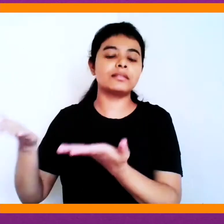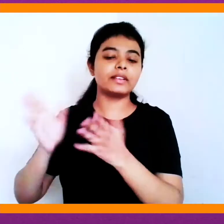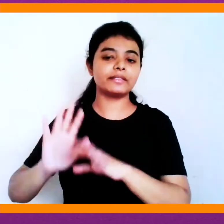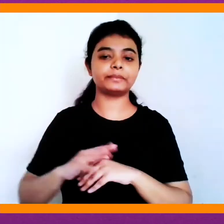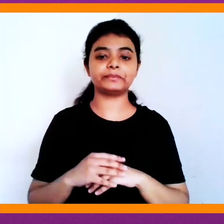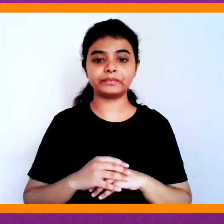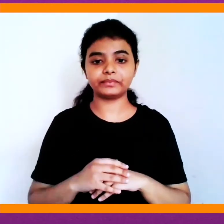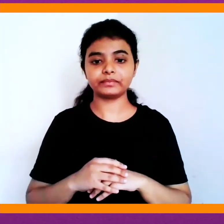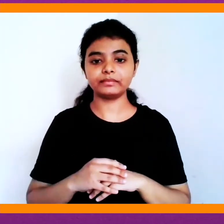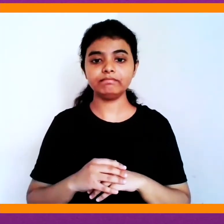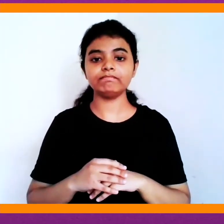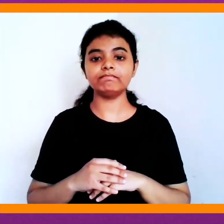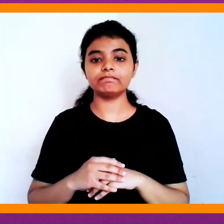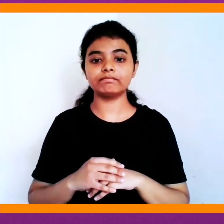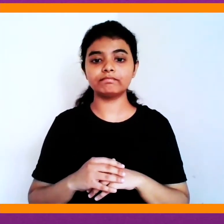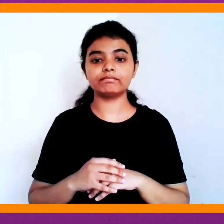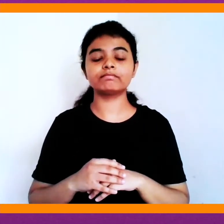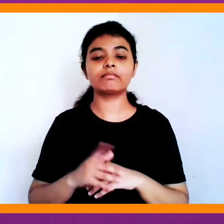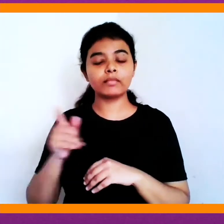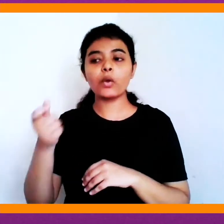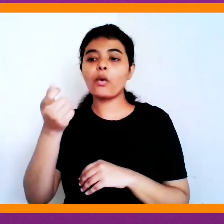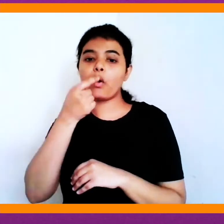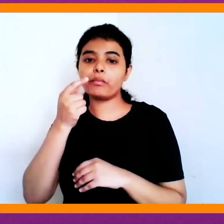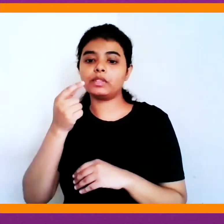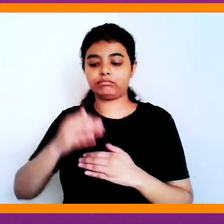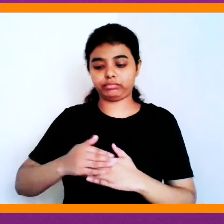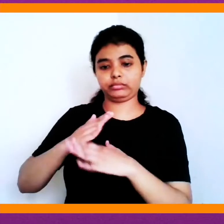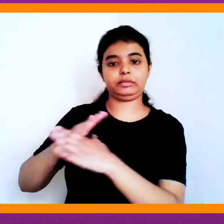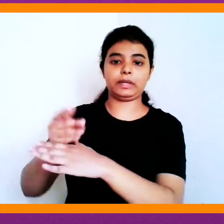it and ignorant of the risks of breast cancer just because they've never taken any hormonal tablets